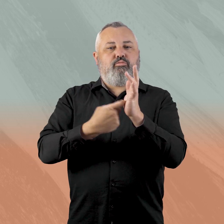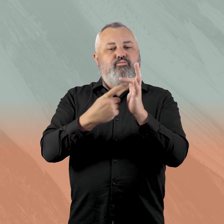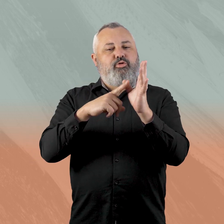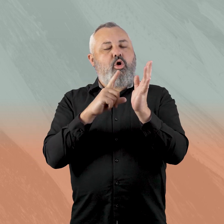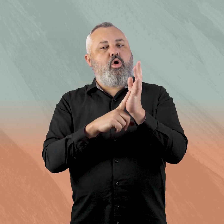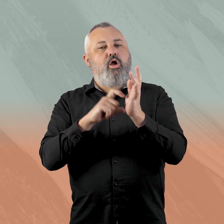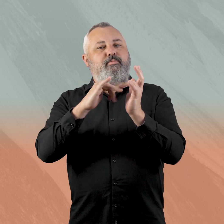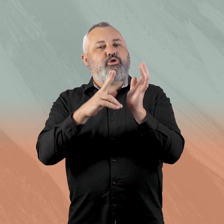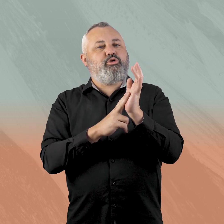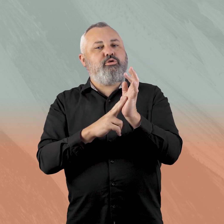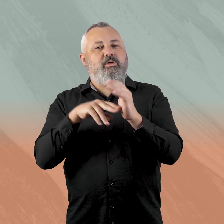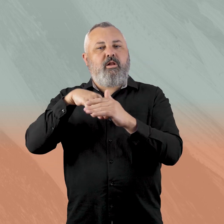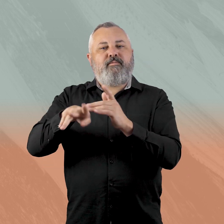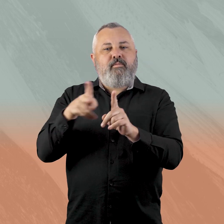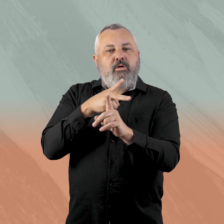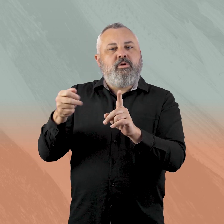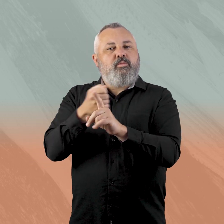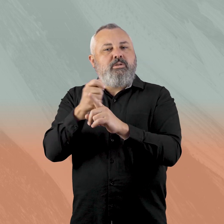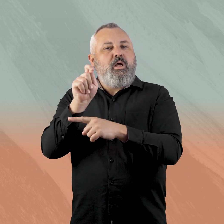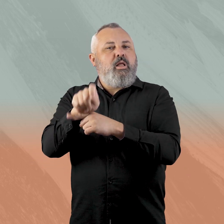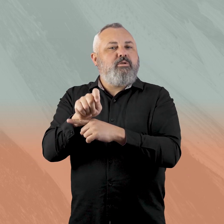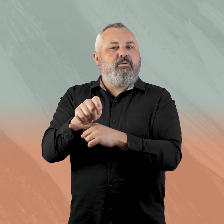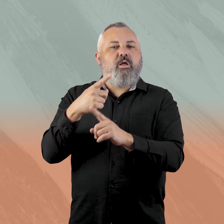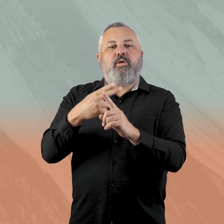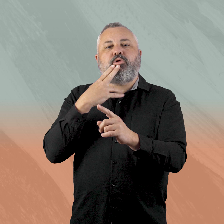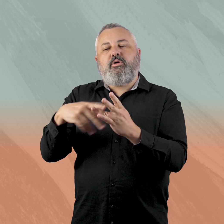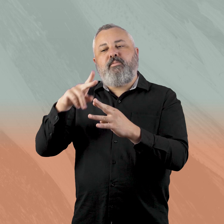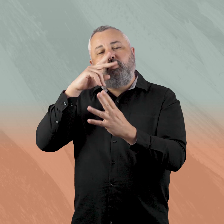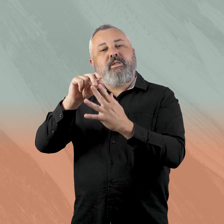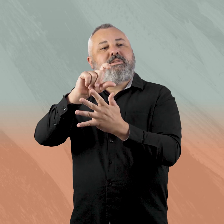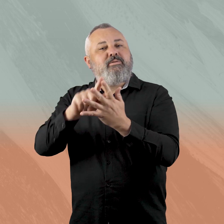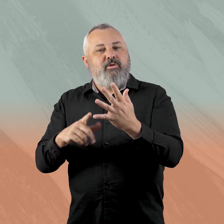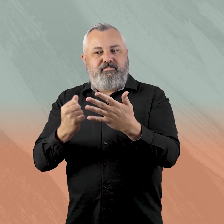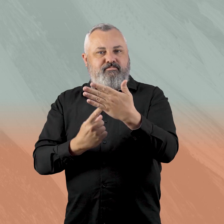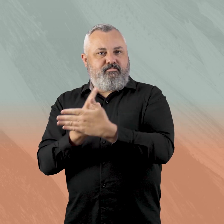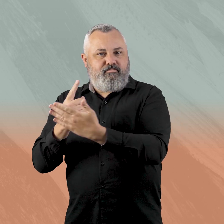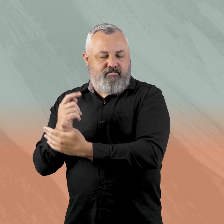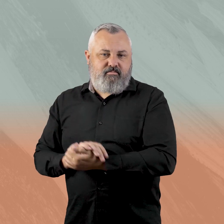Royal Commission into Violence, Abuse, Neglect and Exploitation of People with Disability (Disability Royal Commission).